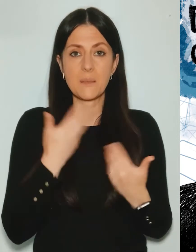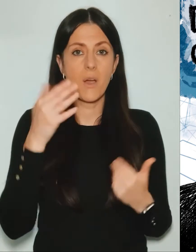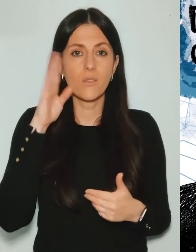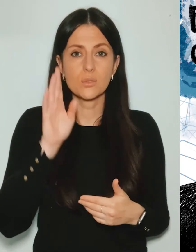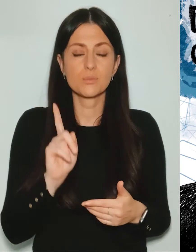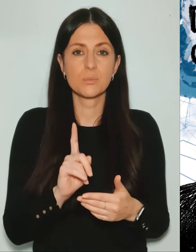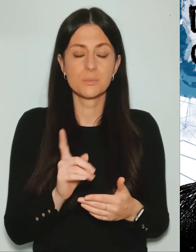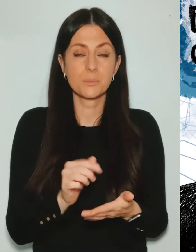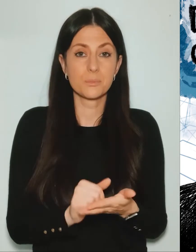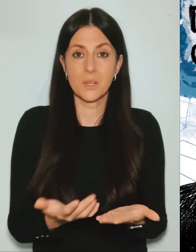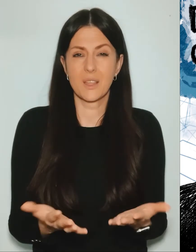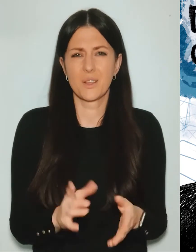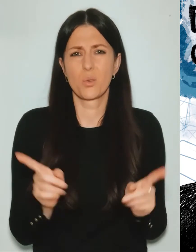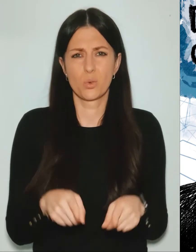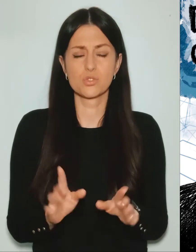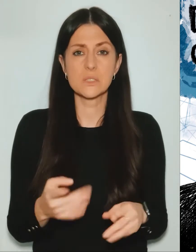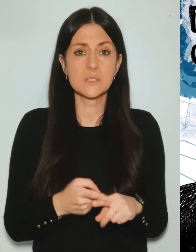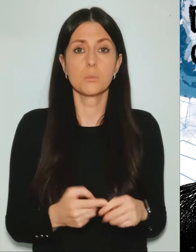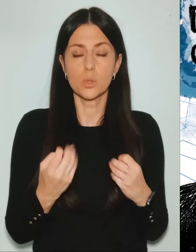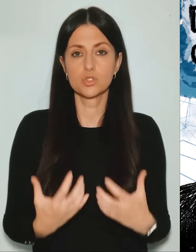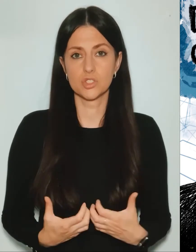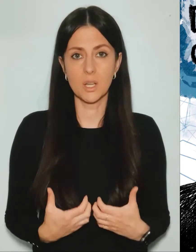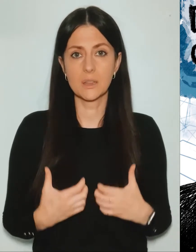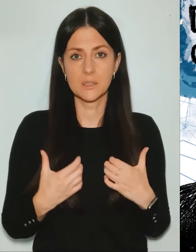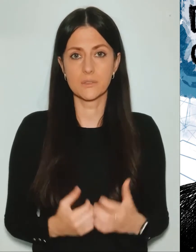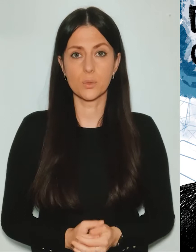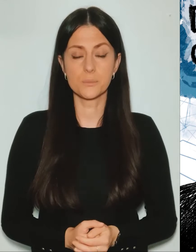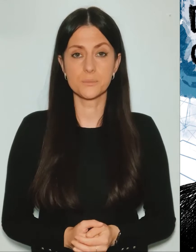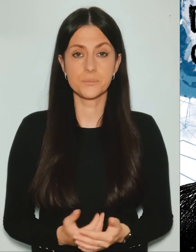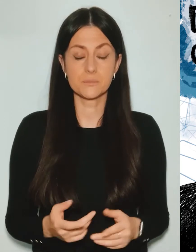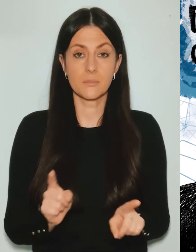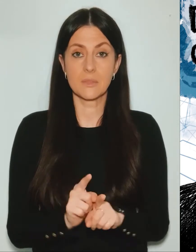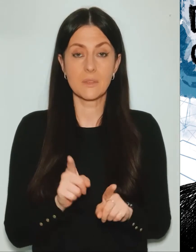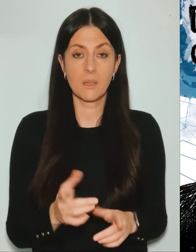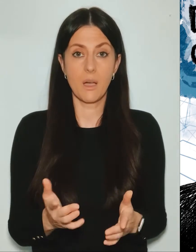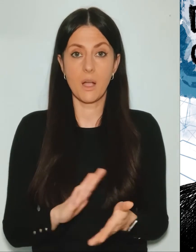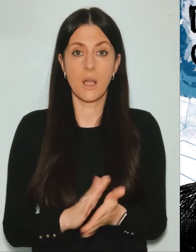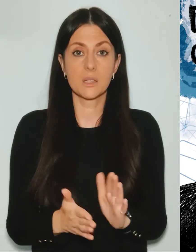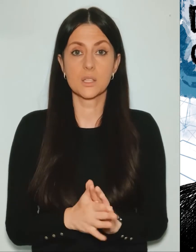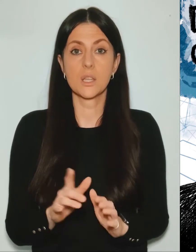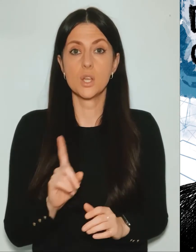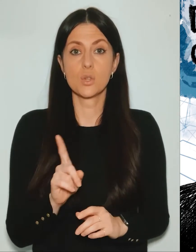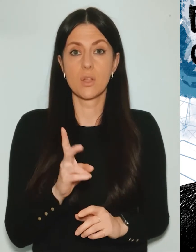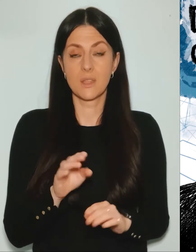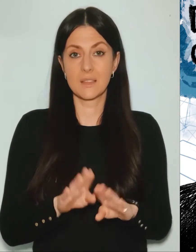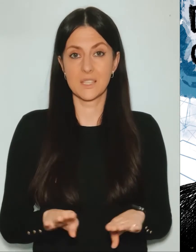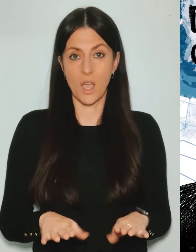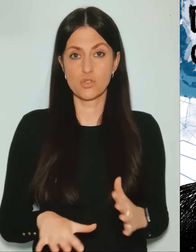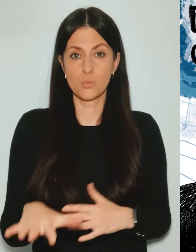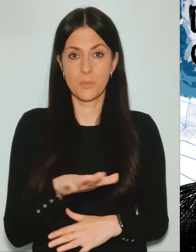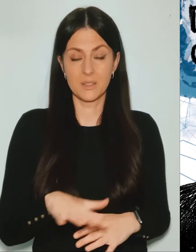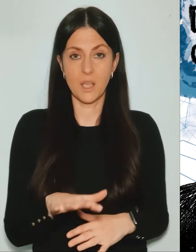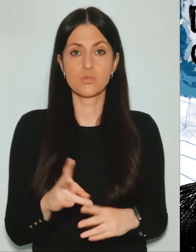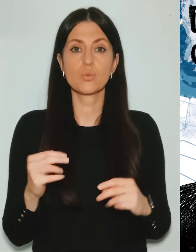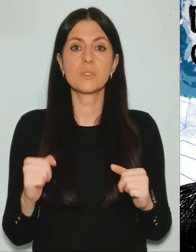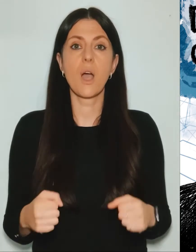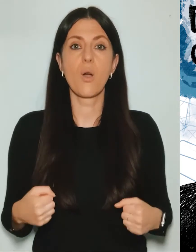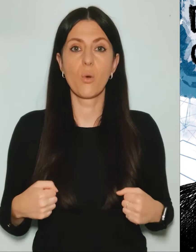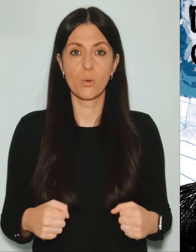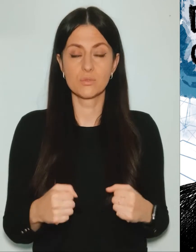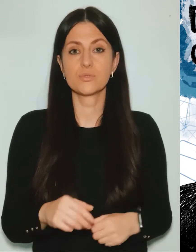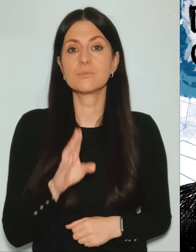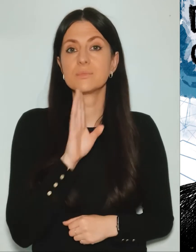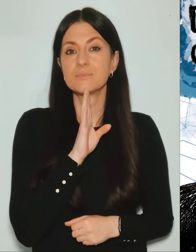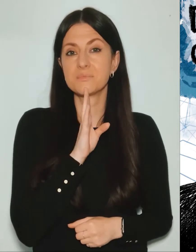It's just horrible – such a picture that on a playground on a swing, a girl is swinging, she is 5 years old,